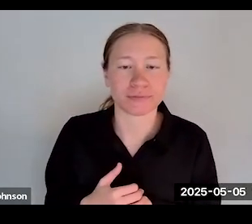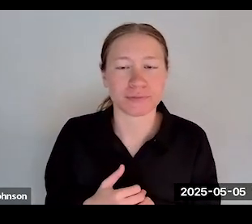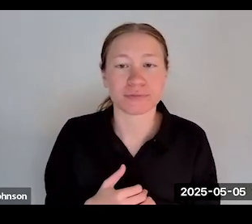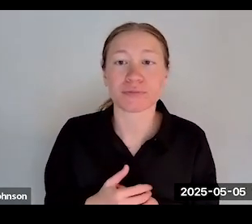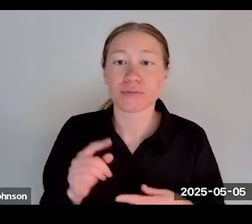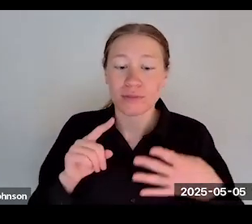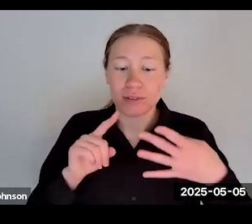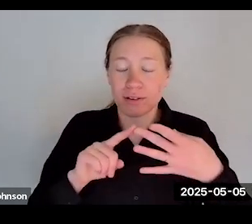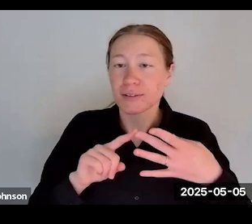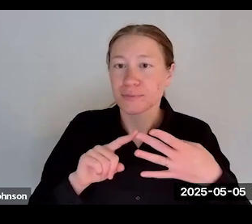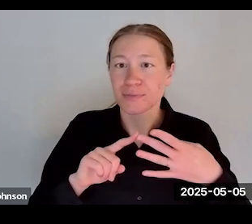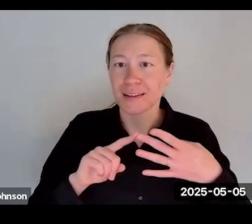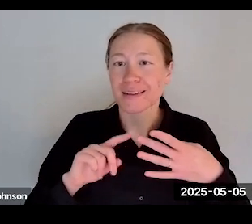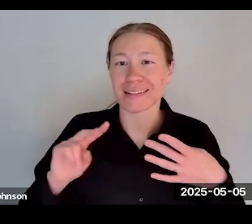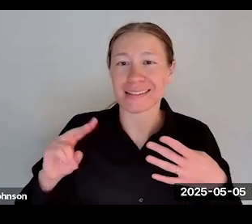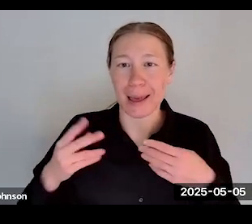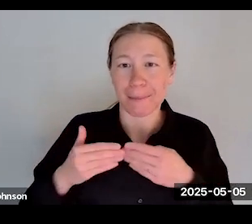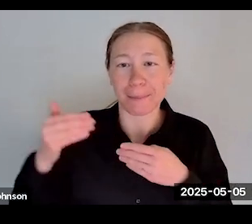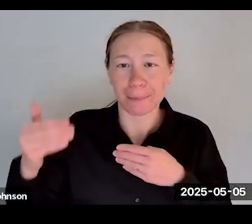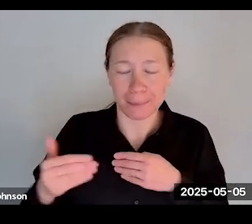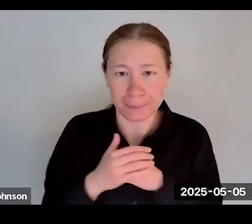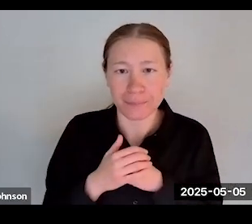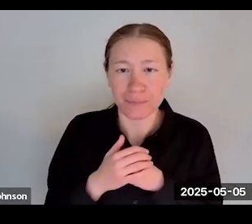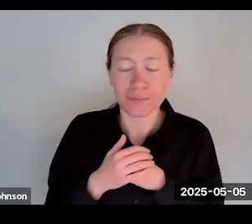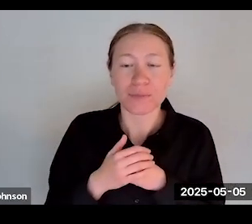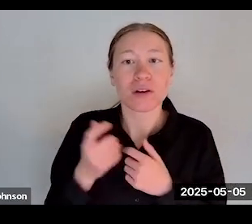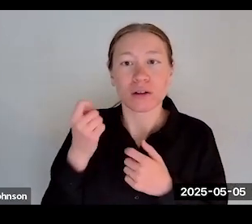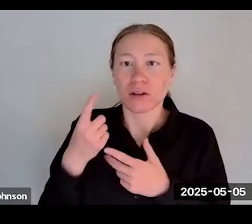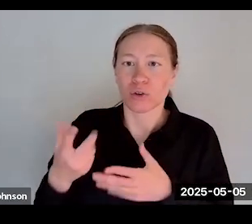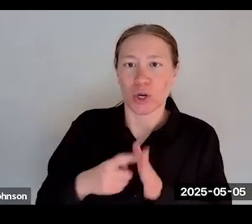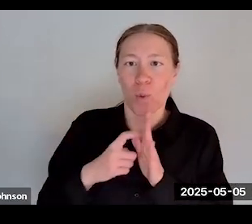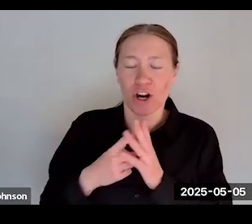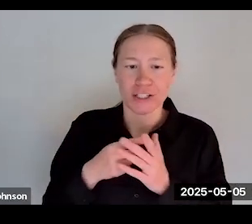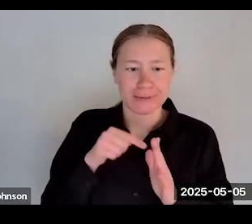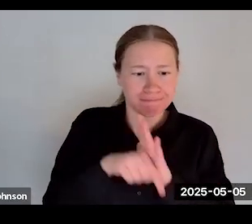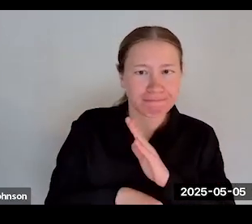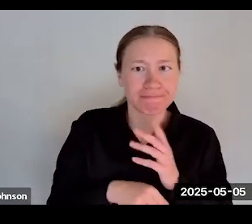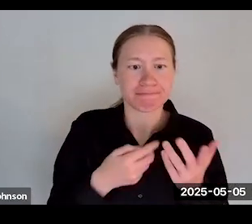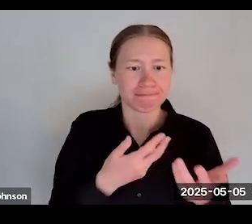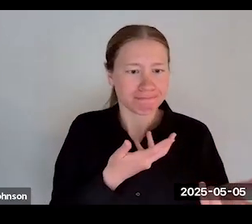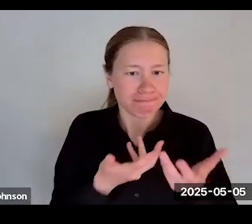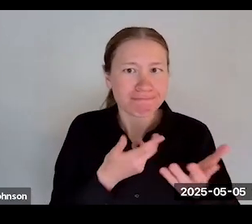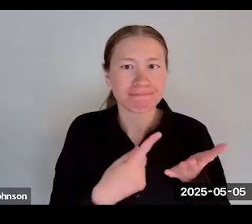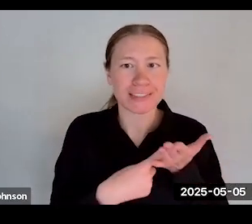The second step of the interactive process involves a detailed conversation between the employee and an accessibility specialist